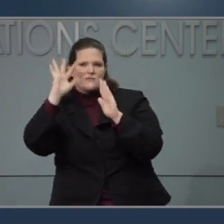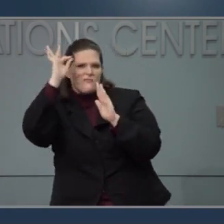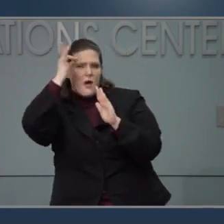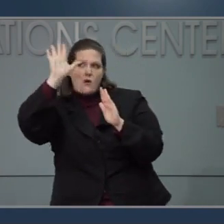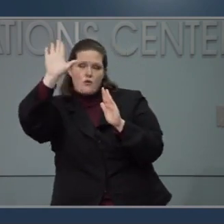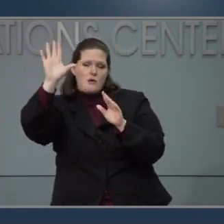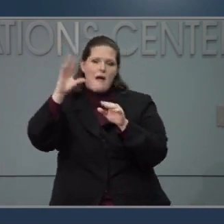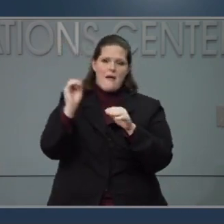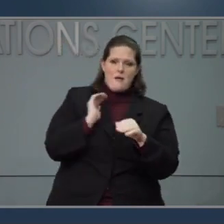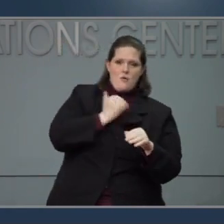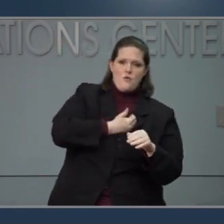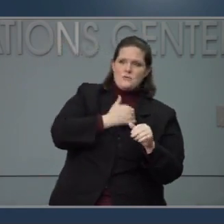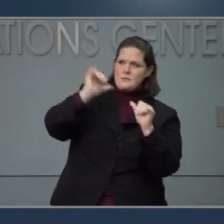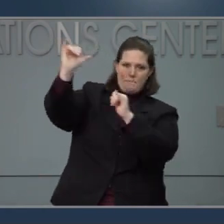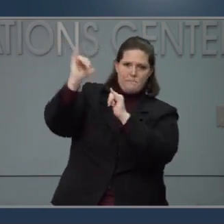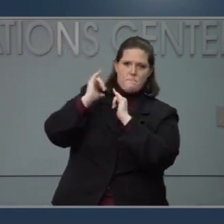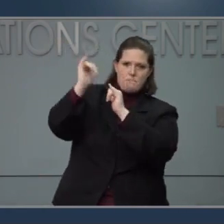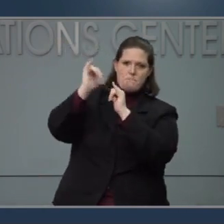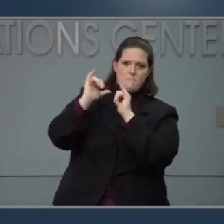14 DAYS PER 100,0 PEOPLE.